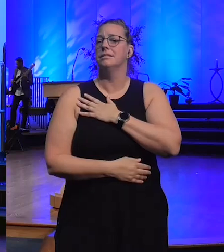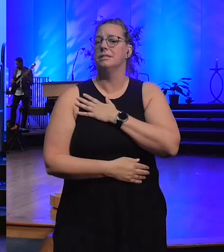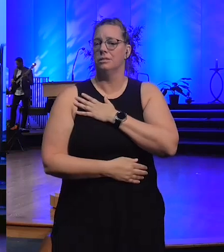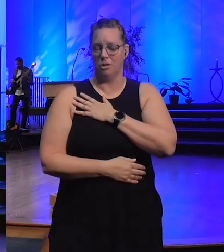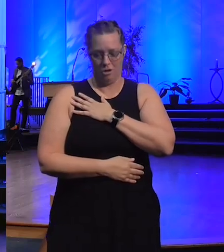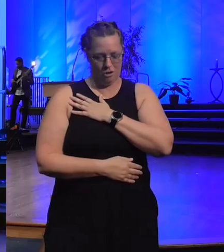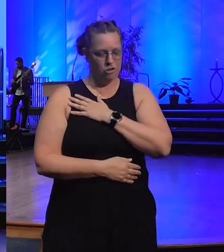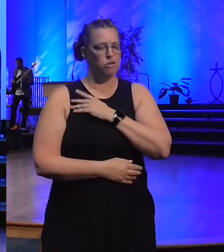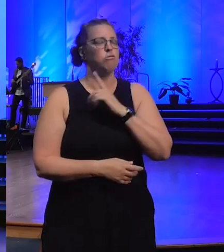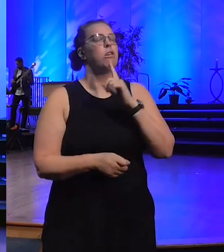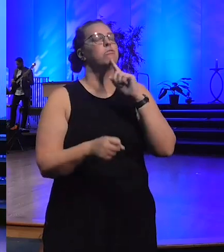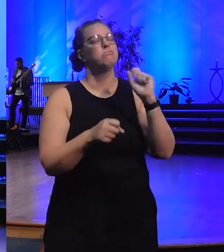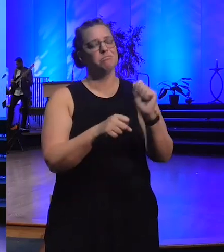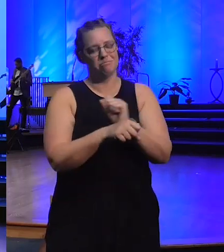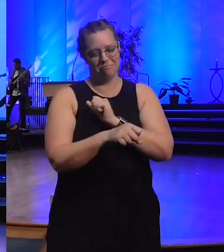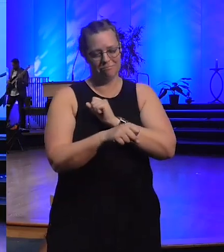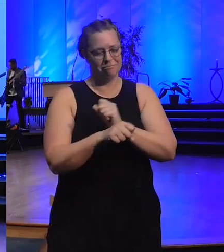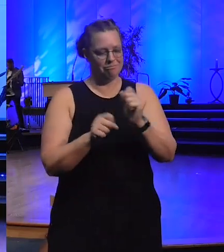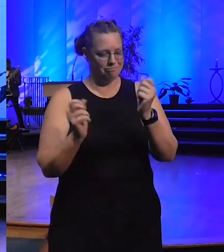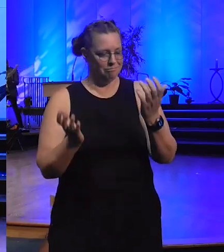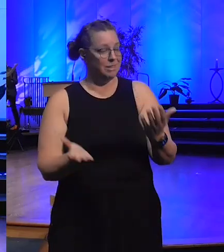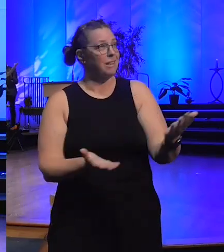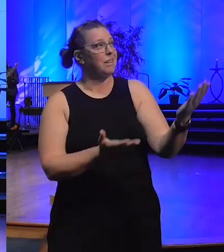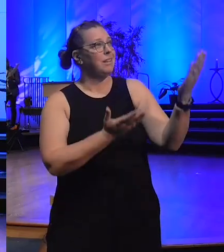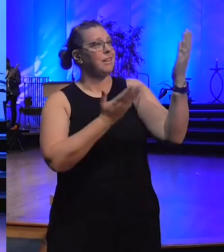you are held in the